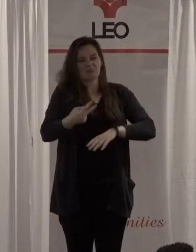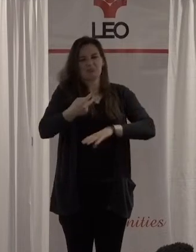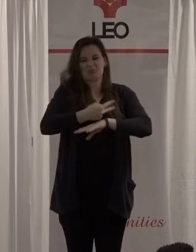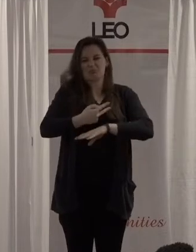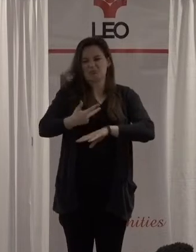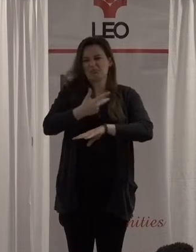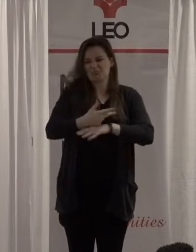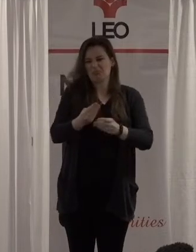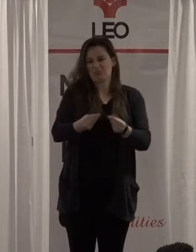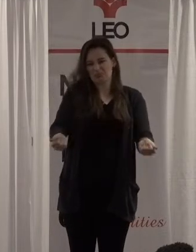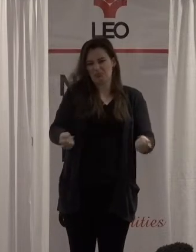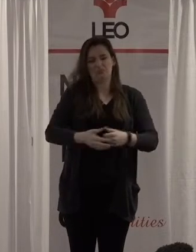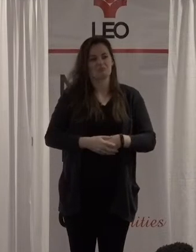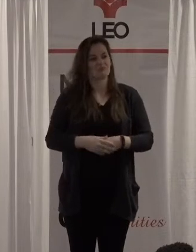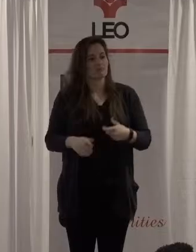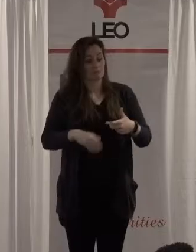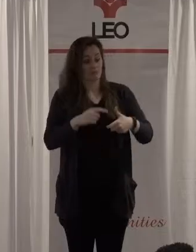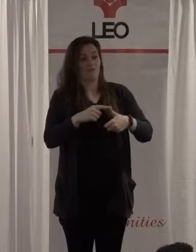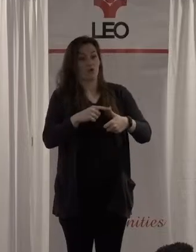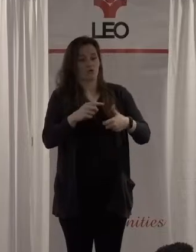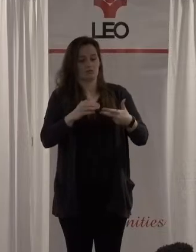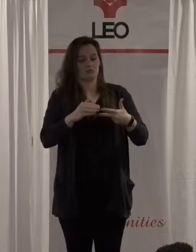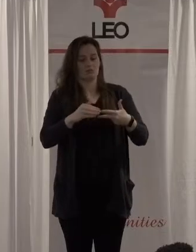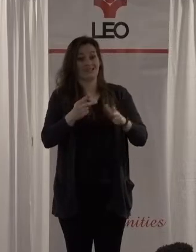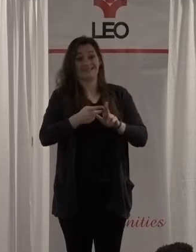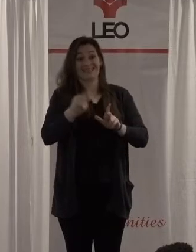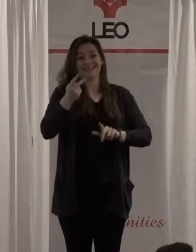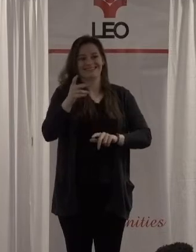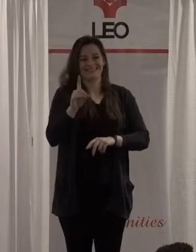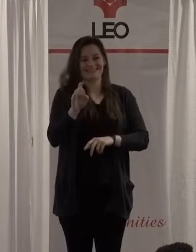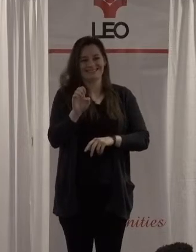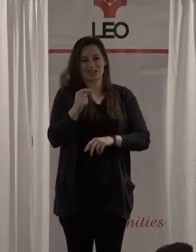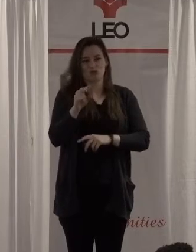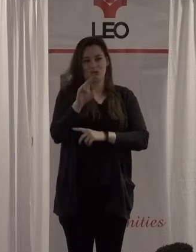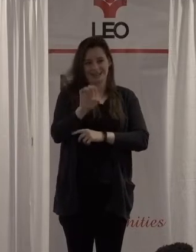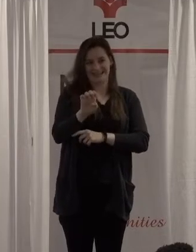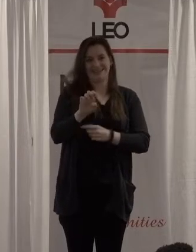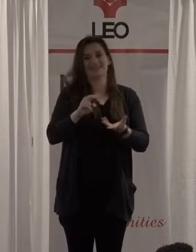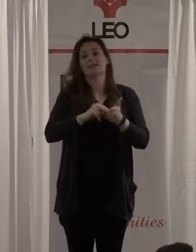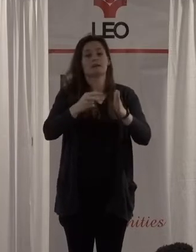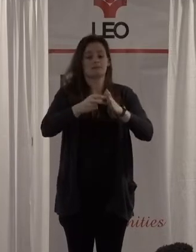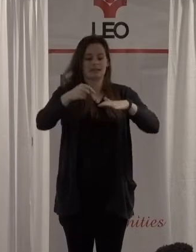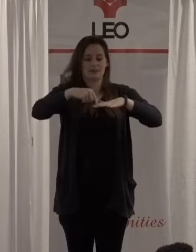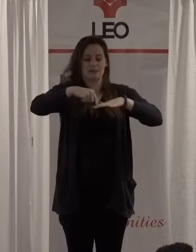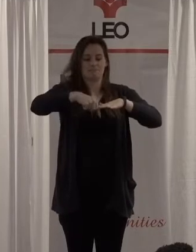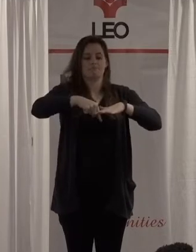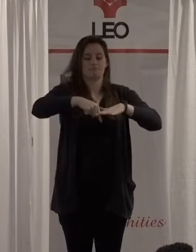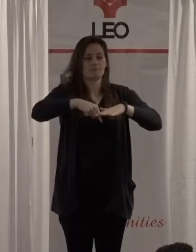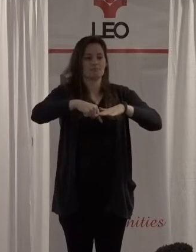A SECOND DEGREE BURN IS A PARTIAL THICKNESS BURN WHICH INVOLVES THE TOP LAYER OF THE SKIN